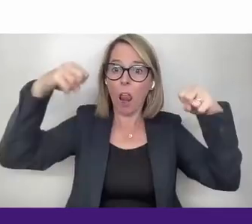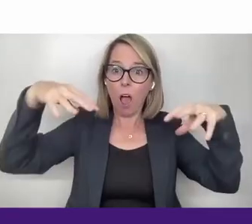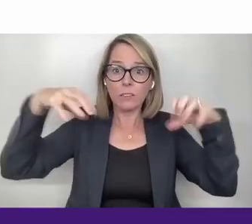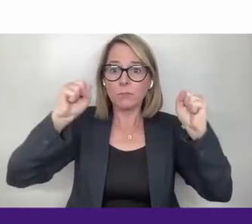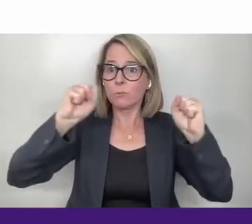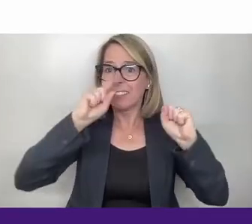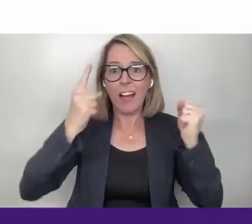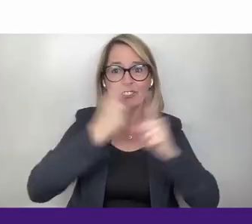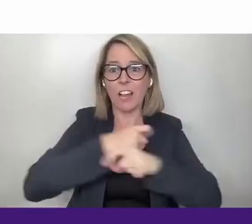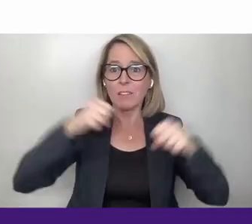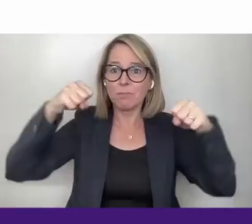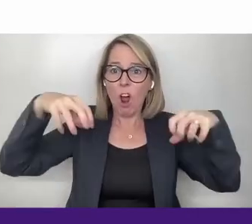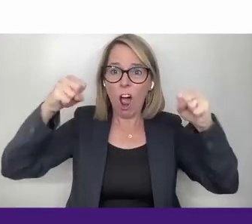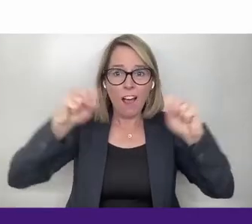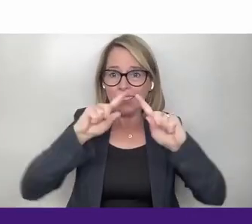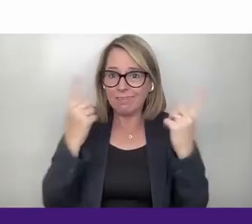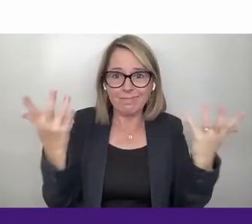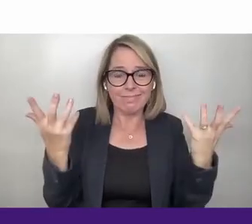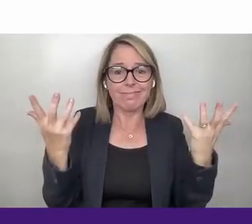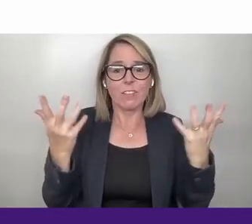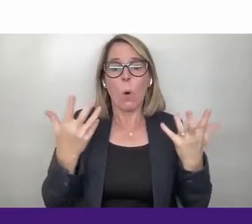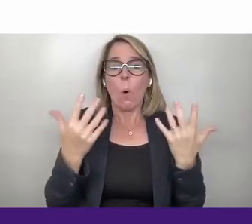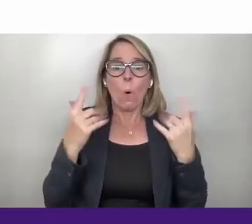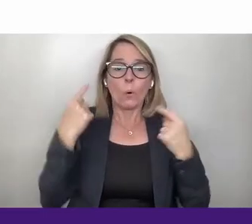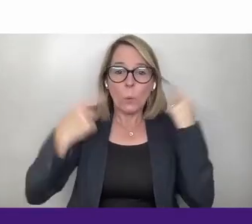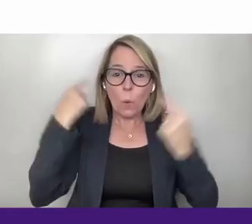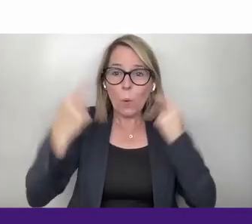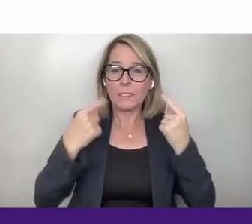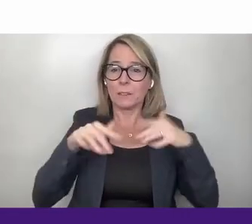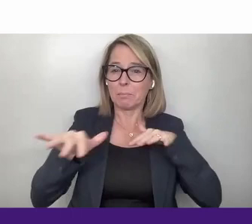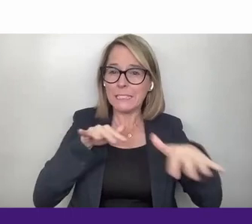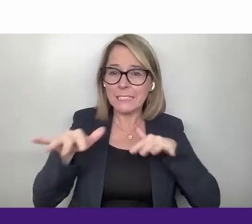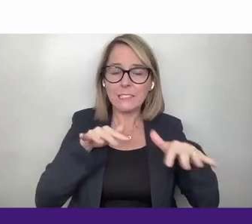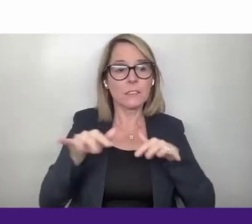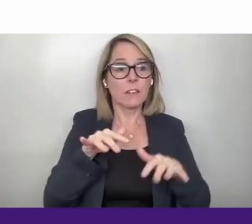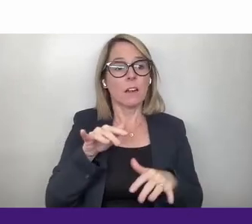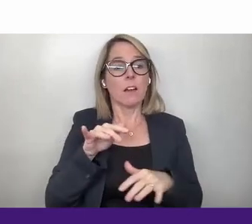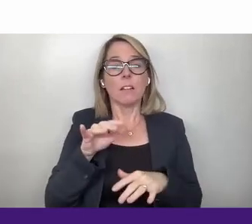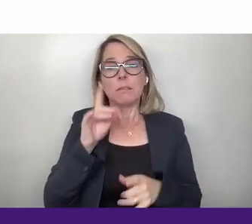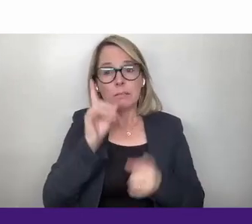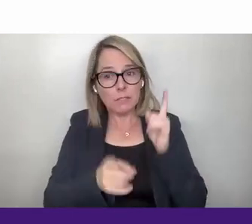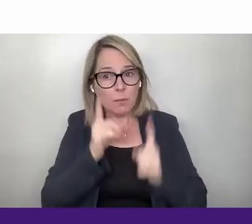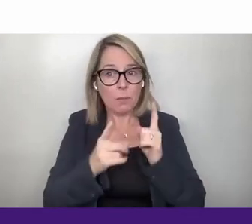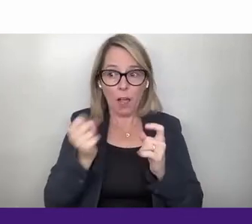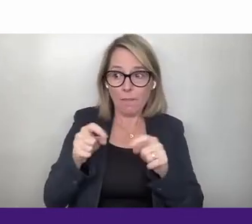it is. Sometimes we might be able to find a quiet room for someone to wait if they need.